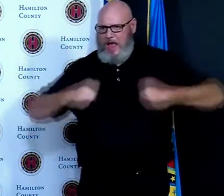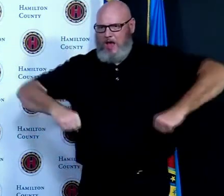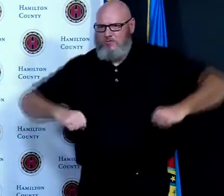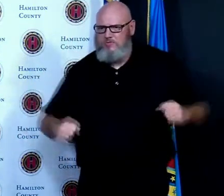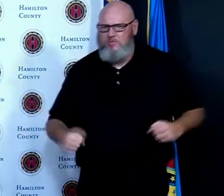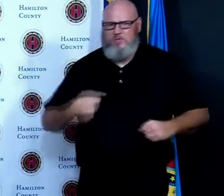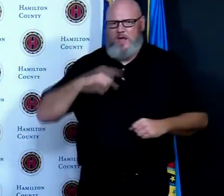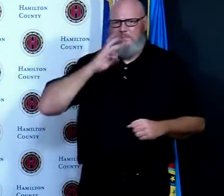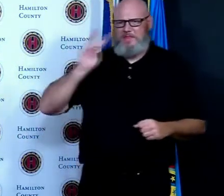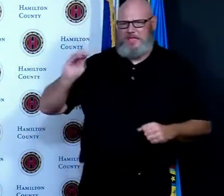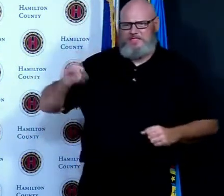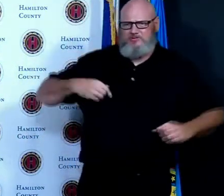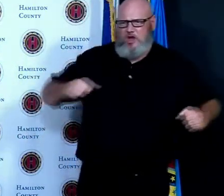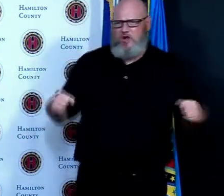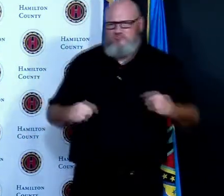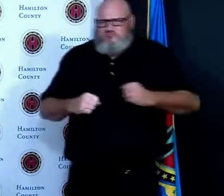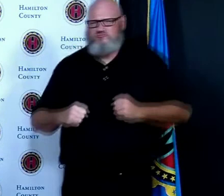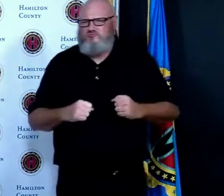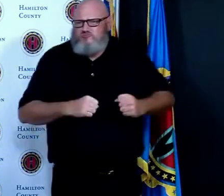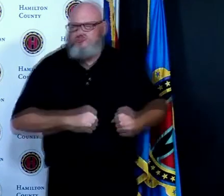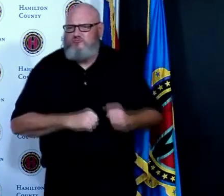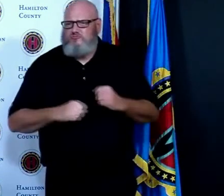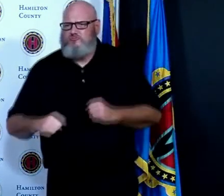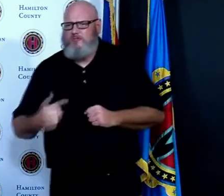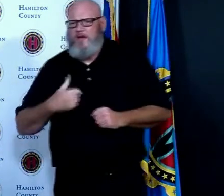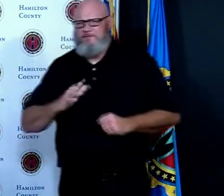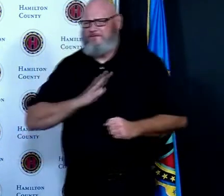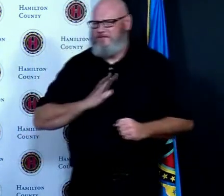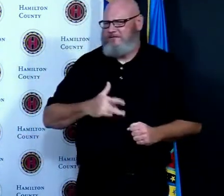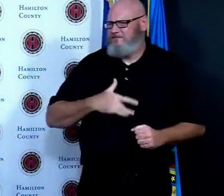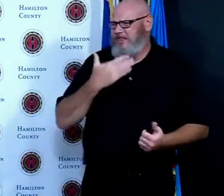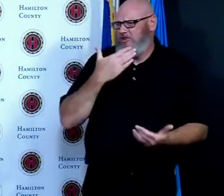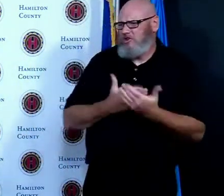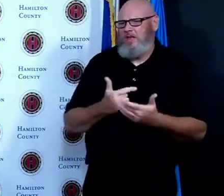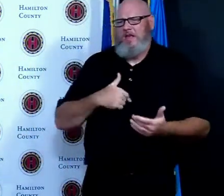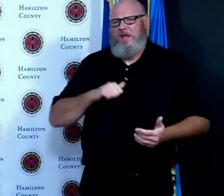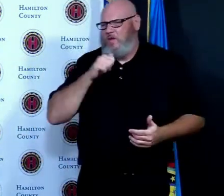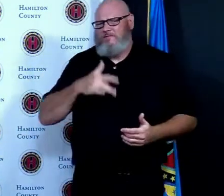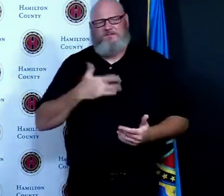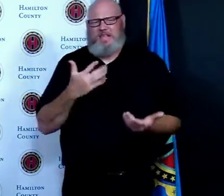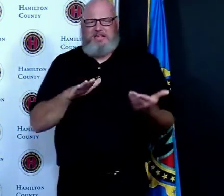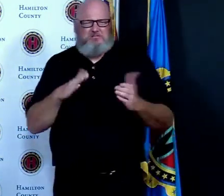virus I feel fairly confident but I'm wearing a mask every day I mean I'm not necessarily doing